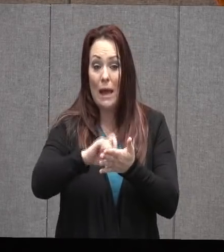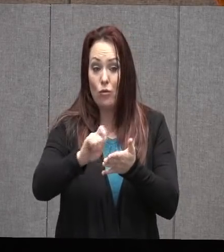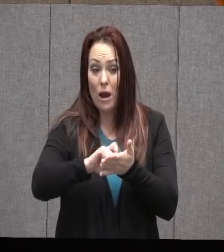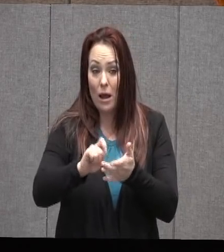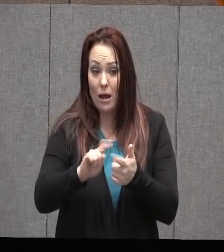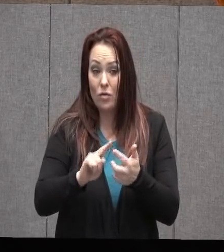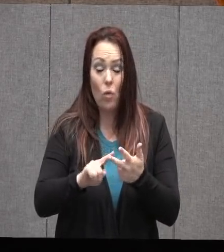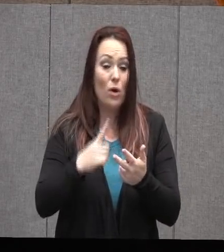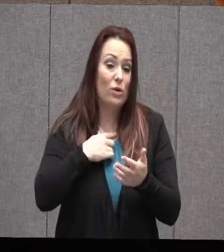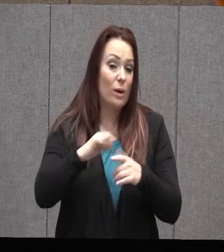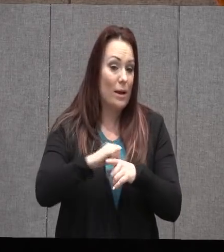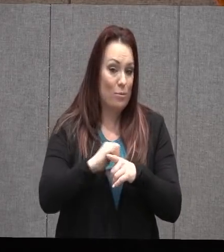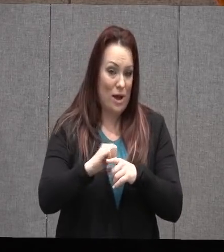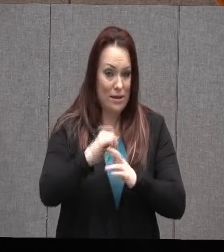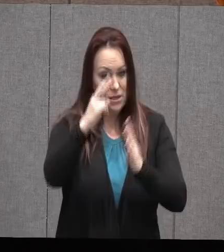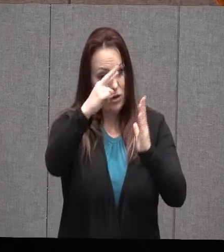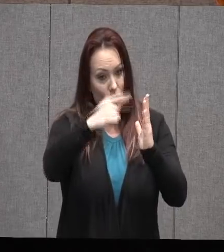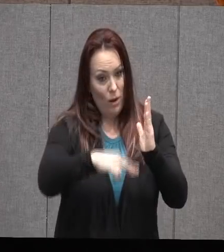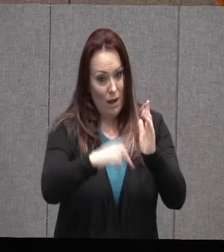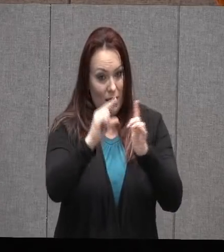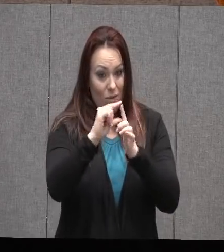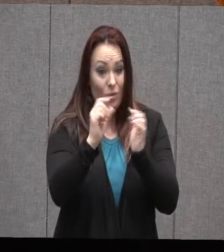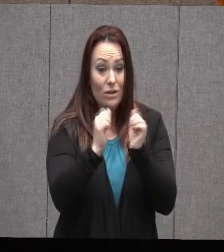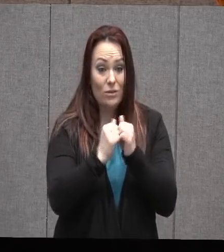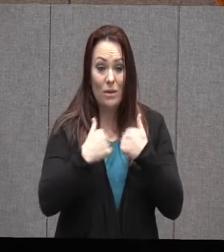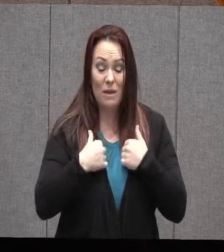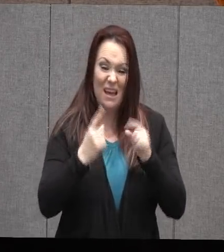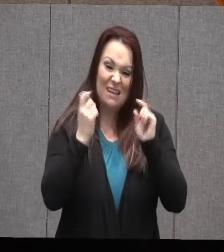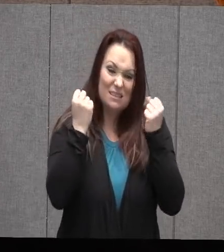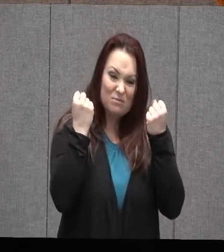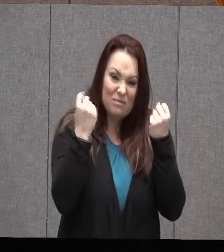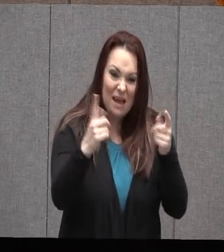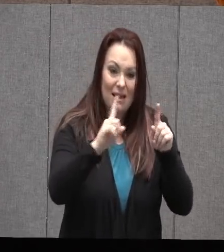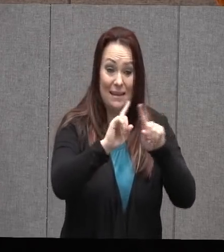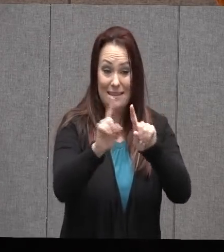or you could just practice reading the words with me. There's lots of ways you could participate.